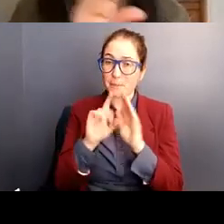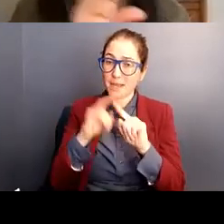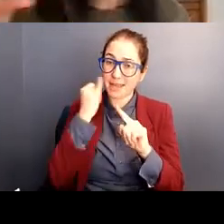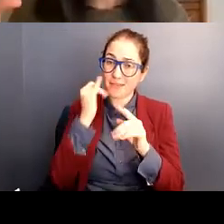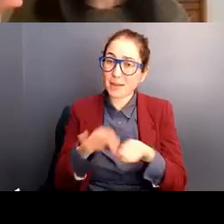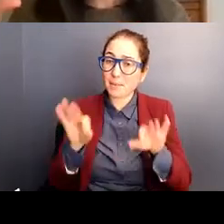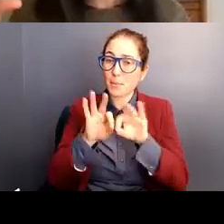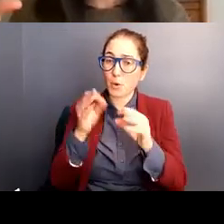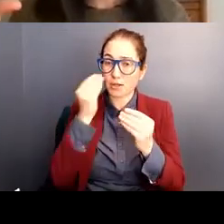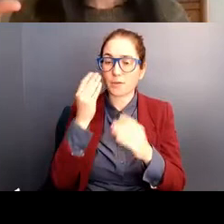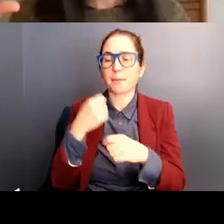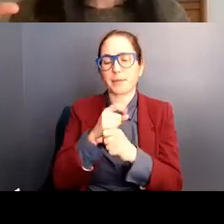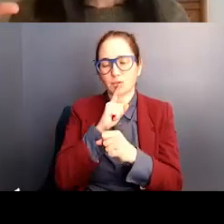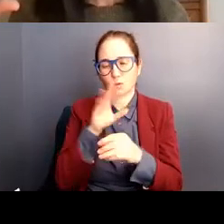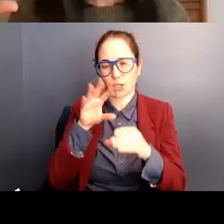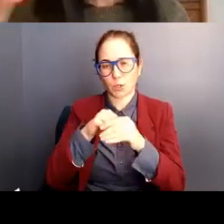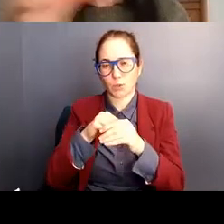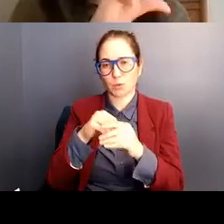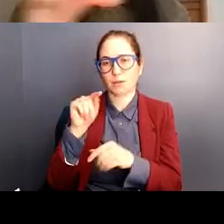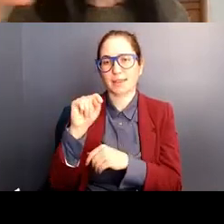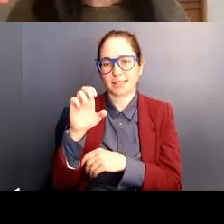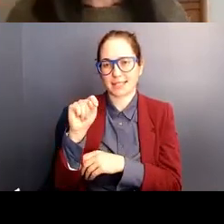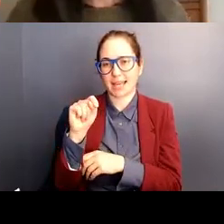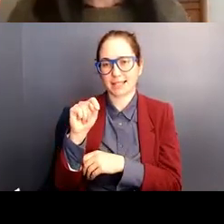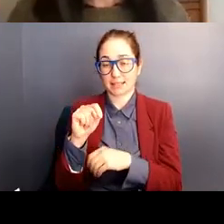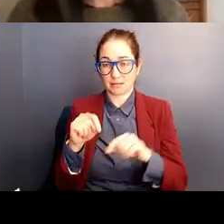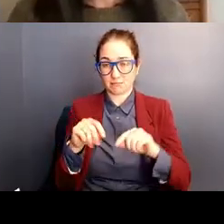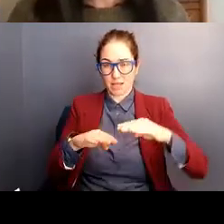you're just including the text underneath the image, for instance,